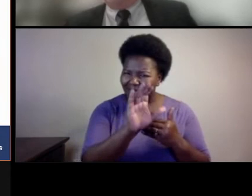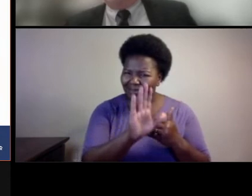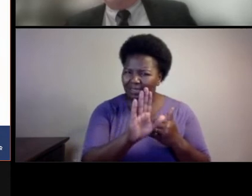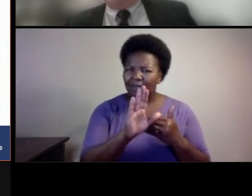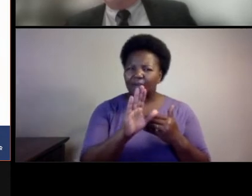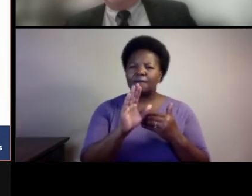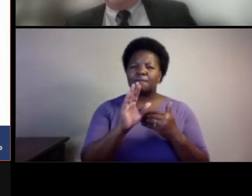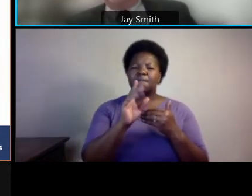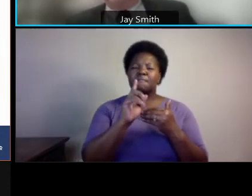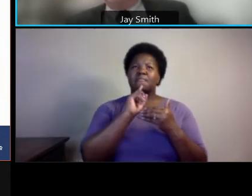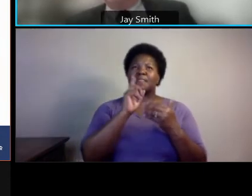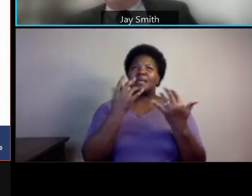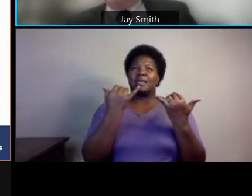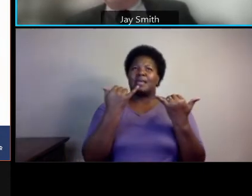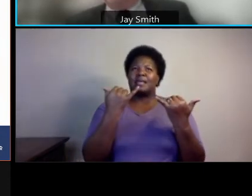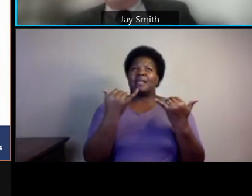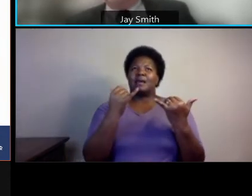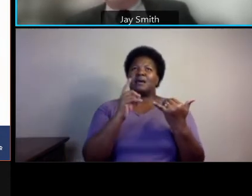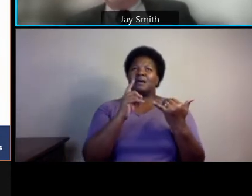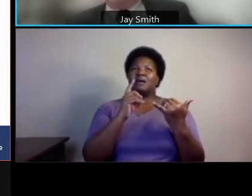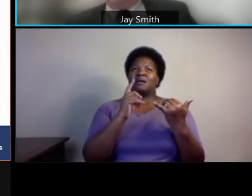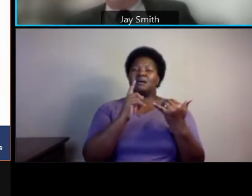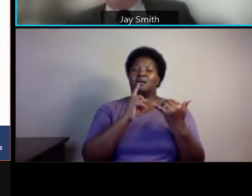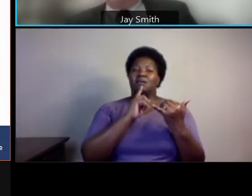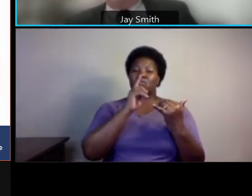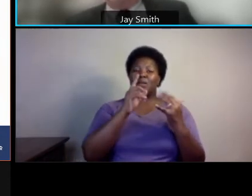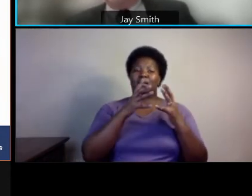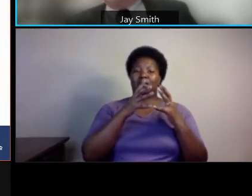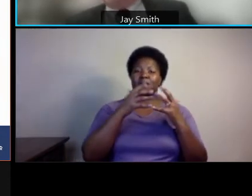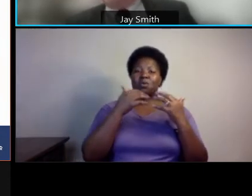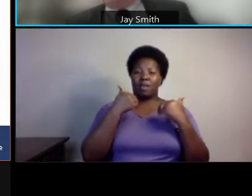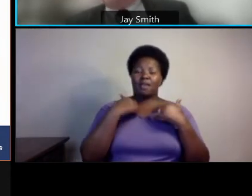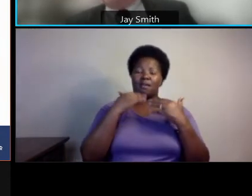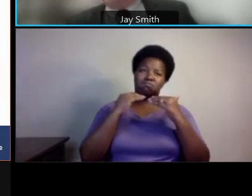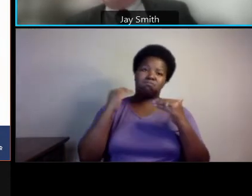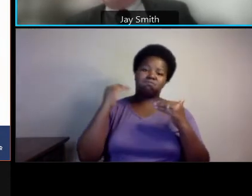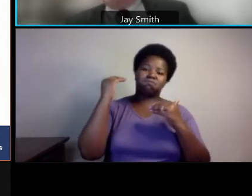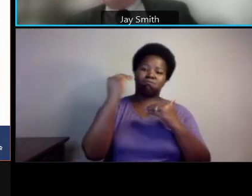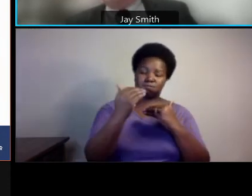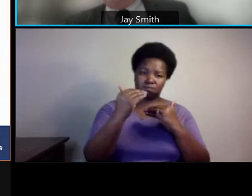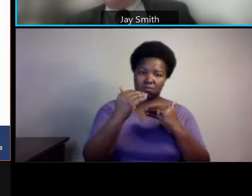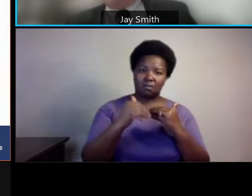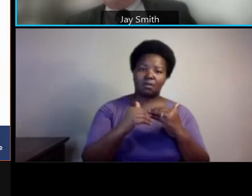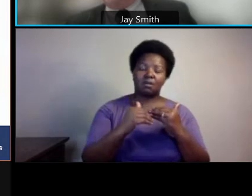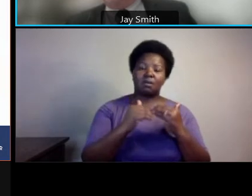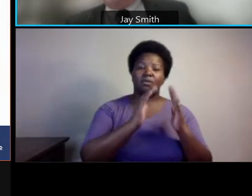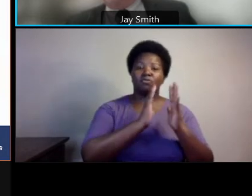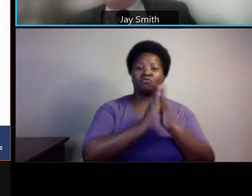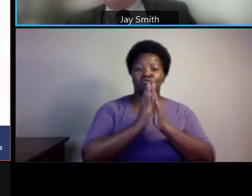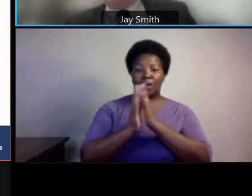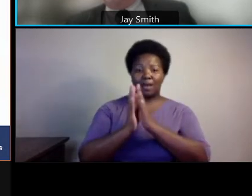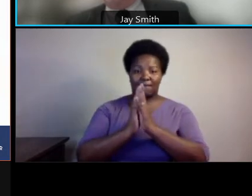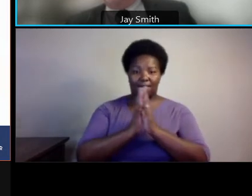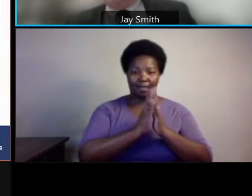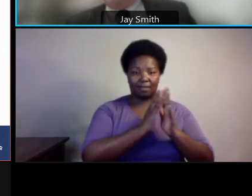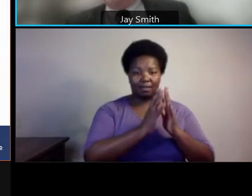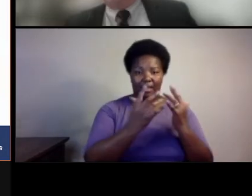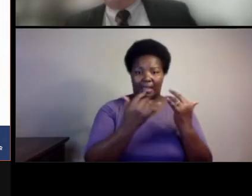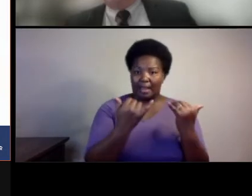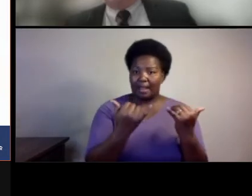type of arterial road these are raised crosswalks just would would not be appropriate locations